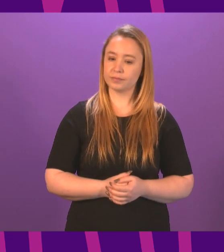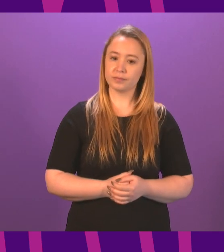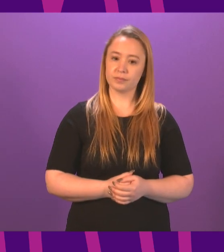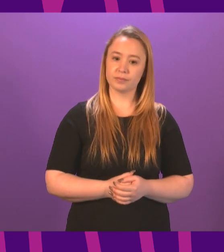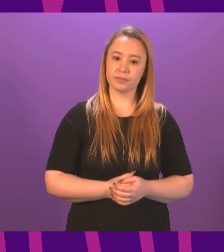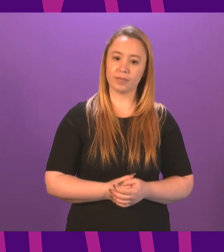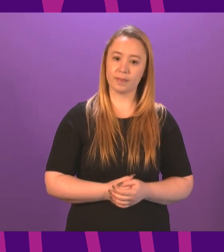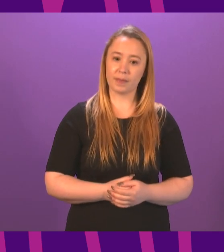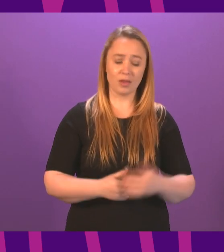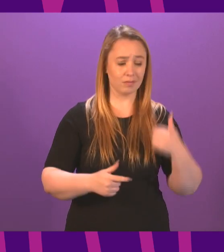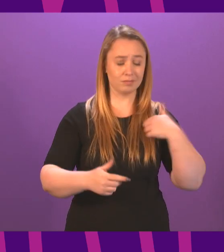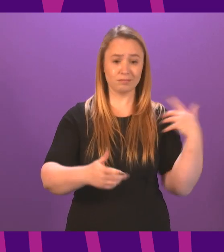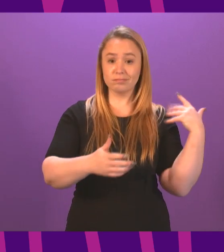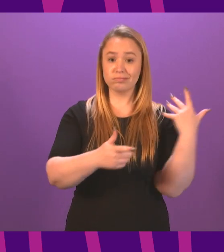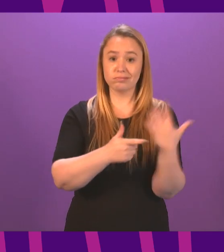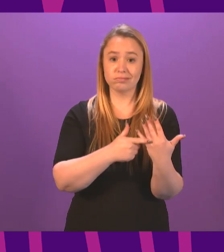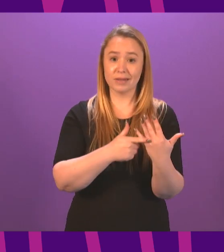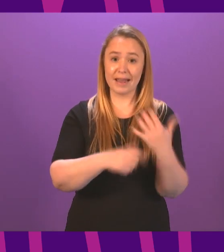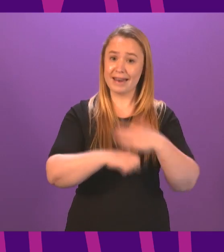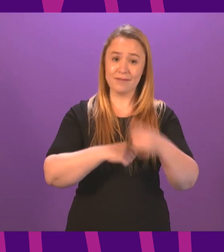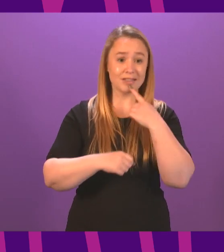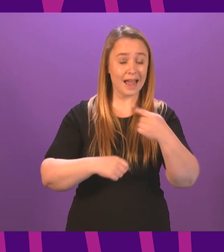everything right and I will not get everything right. I will continue to try to get things